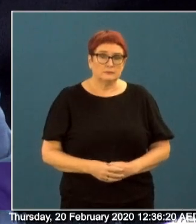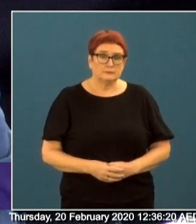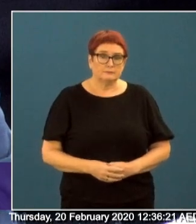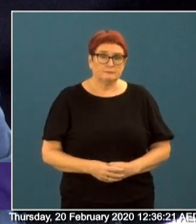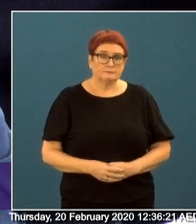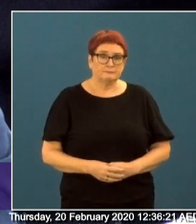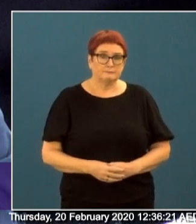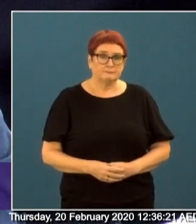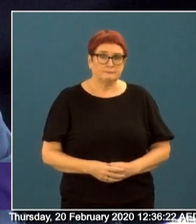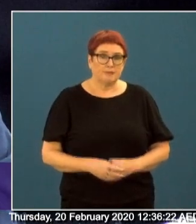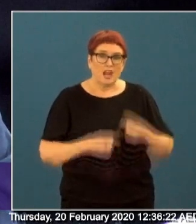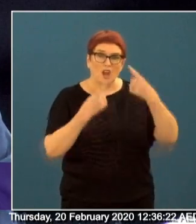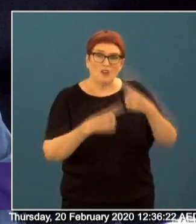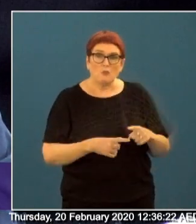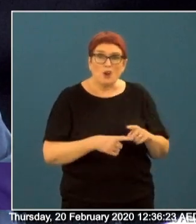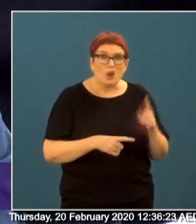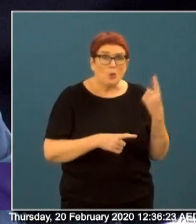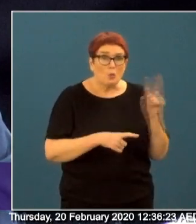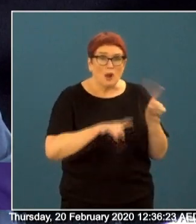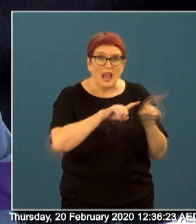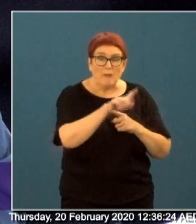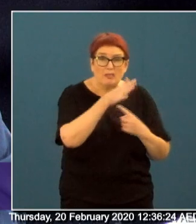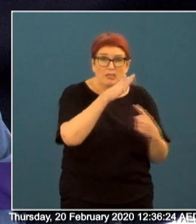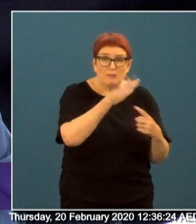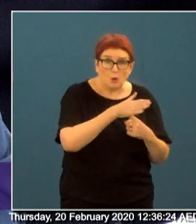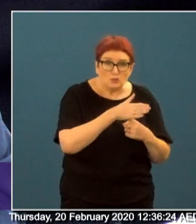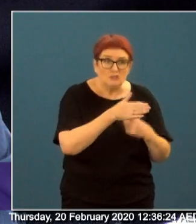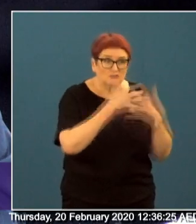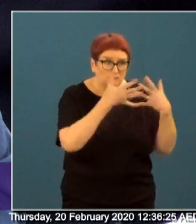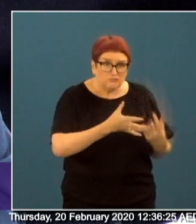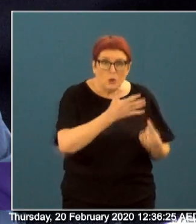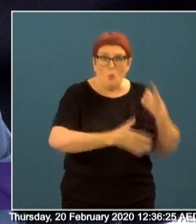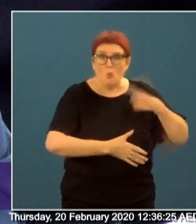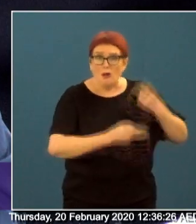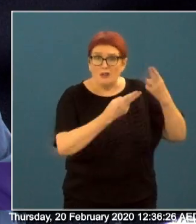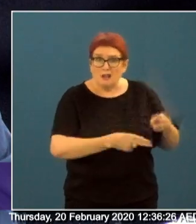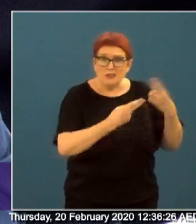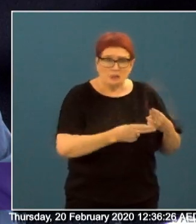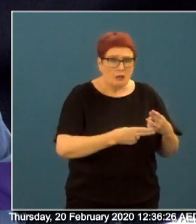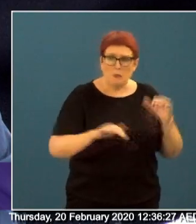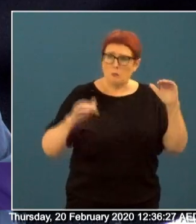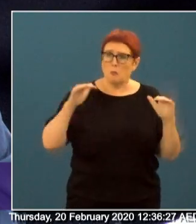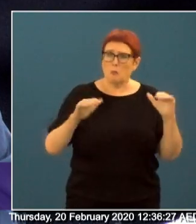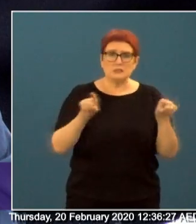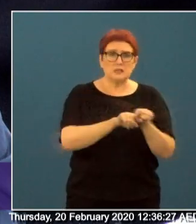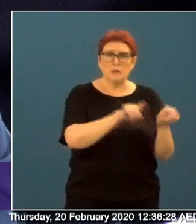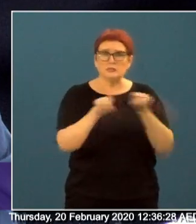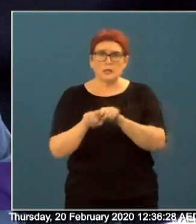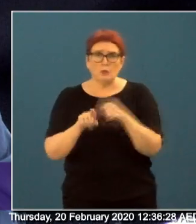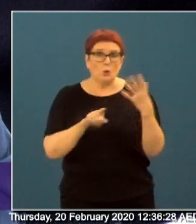through to least, they share the top 10 most common broad causes of death, both people with intellectual disability